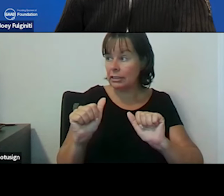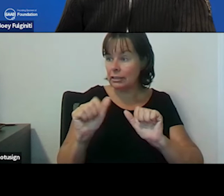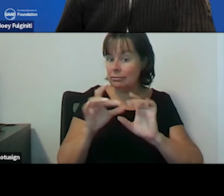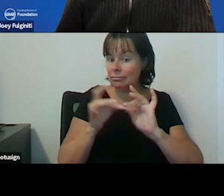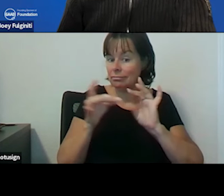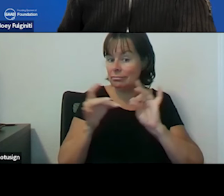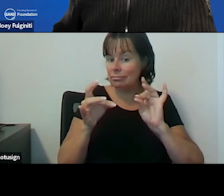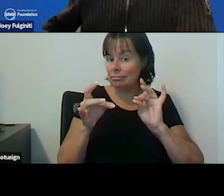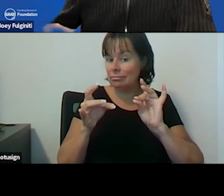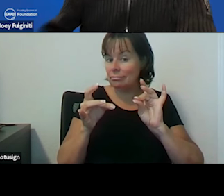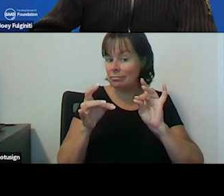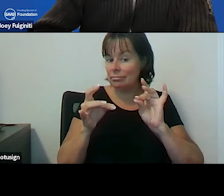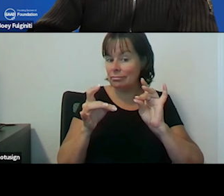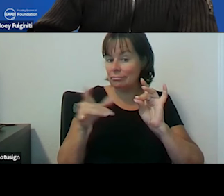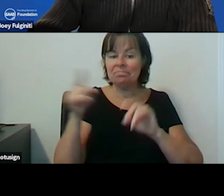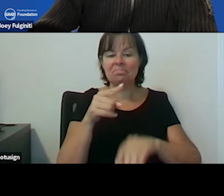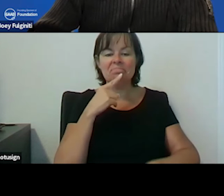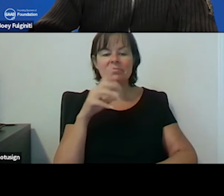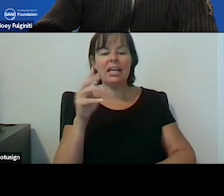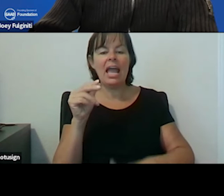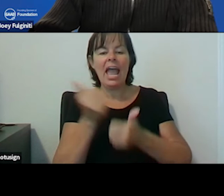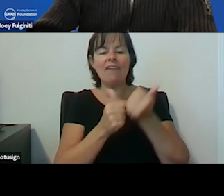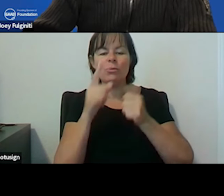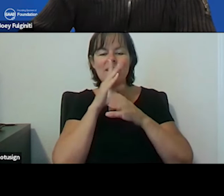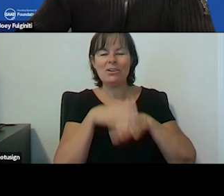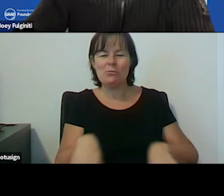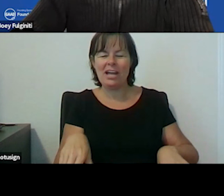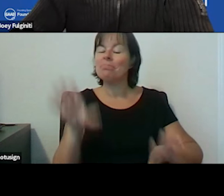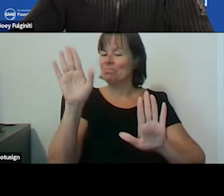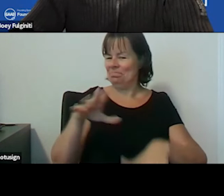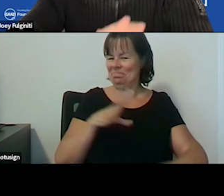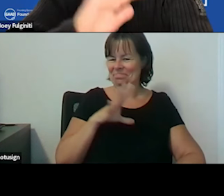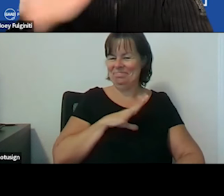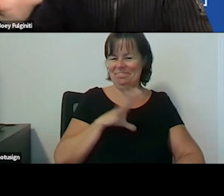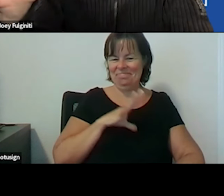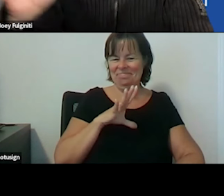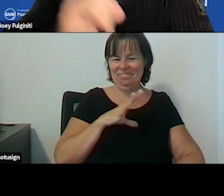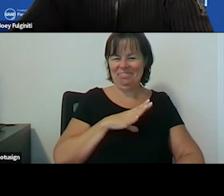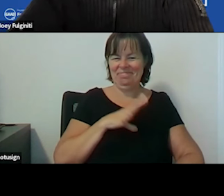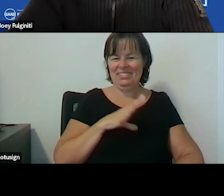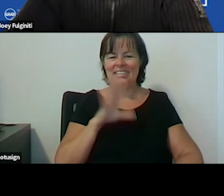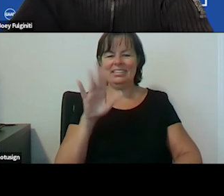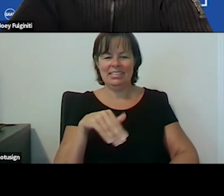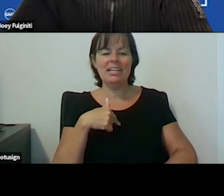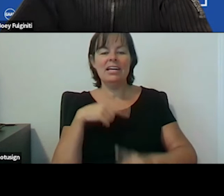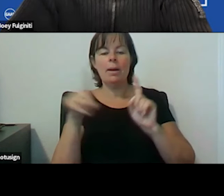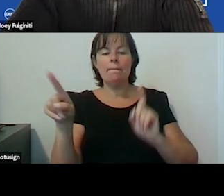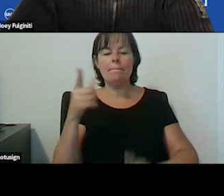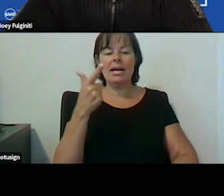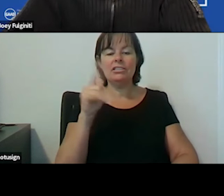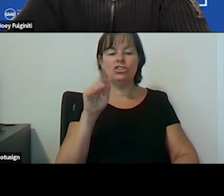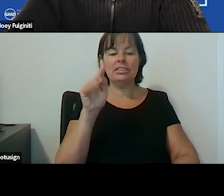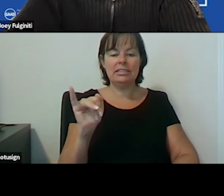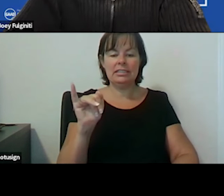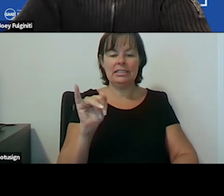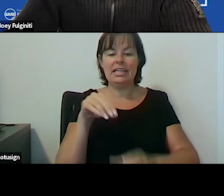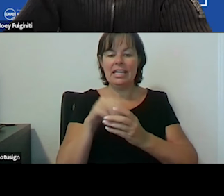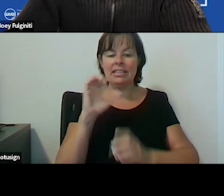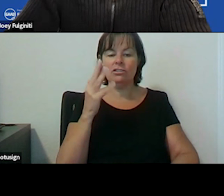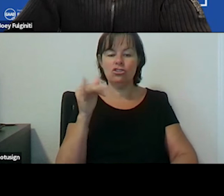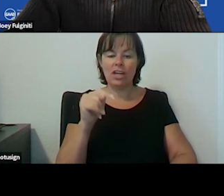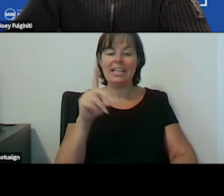everyone um seems to have gotten quiet okay um but g and genie in the chat did share I've